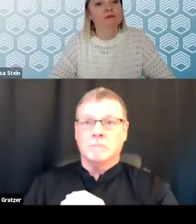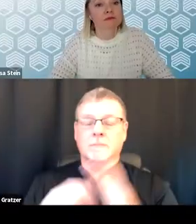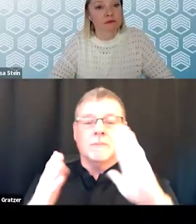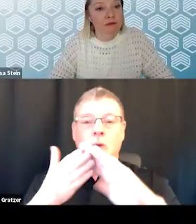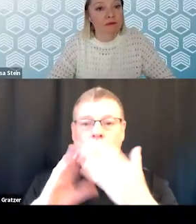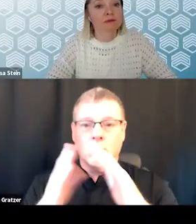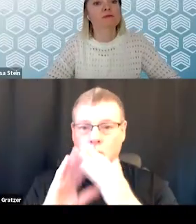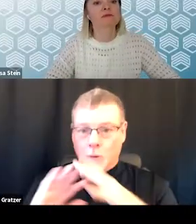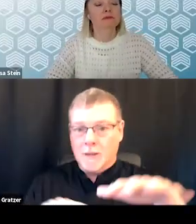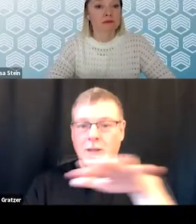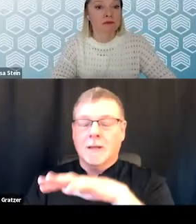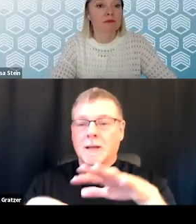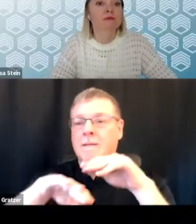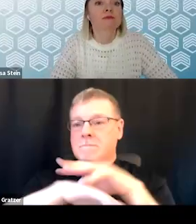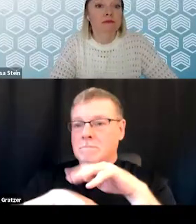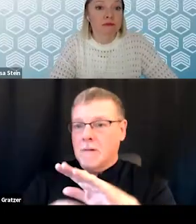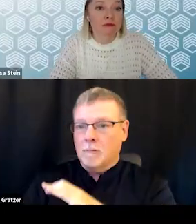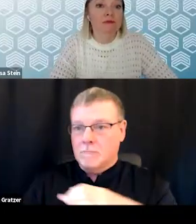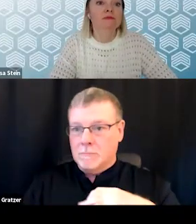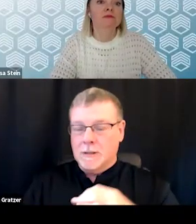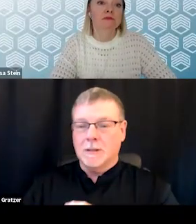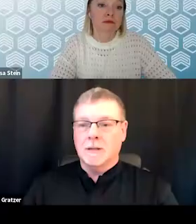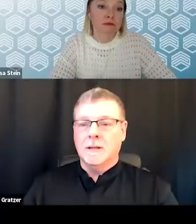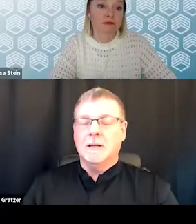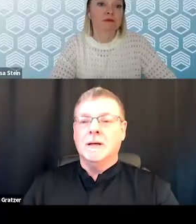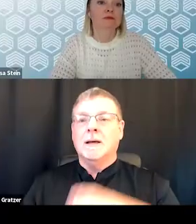our community advisory committee, as well as city council.